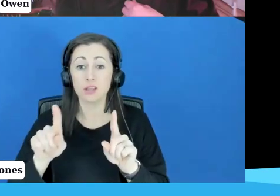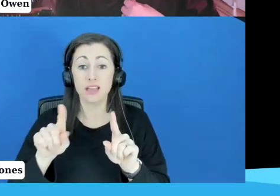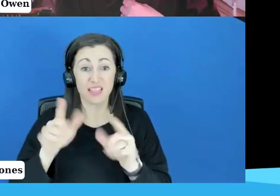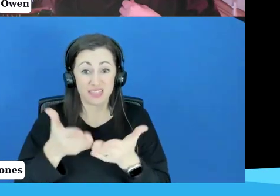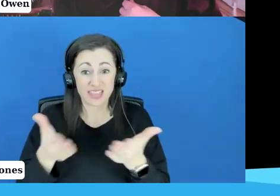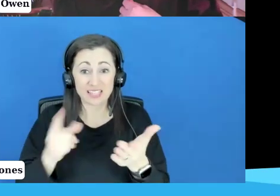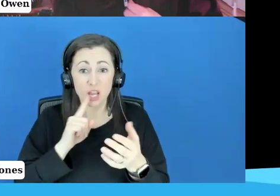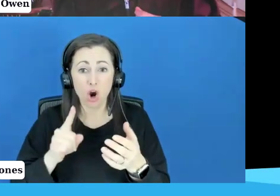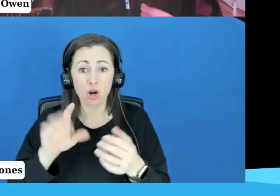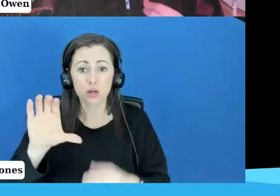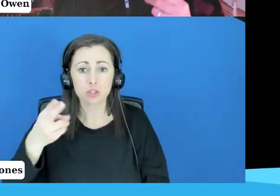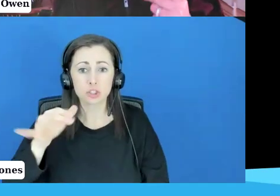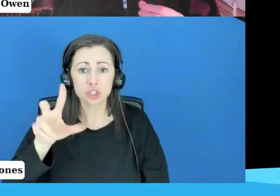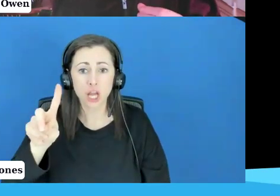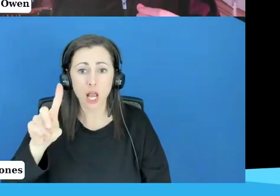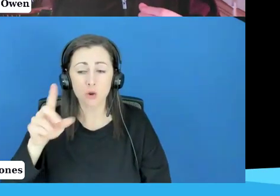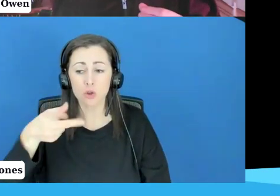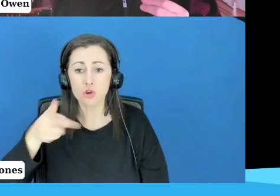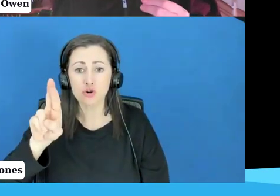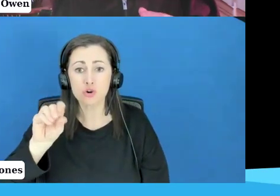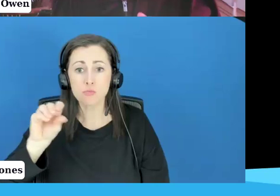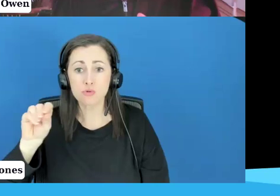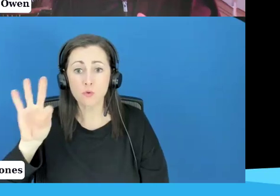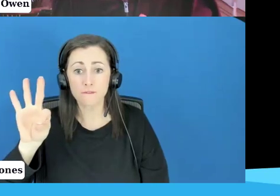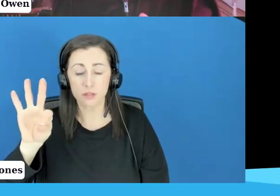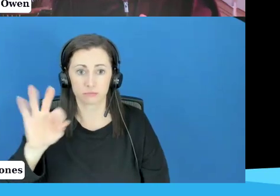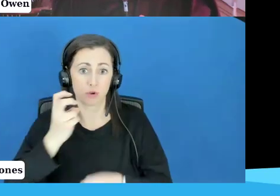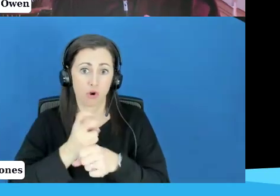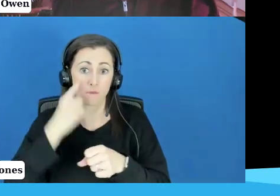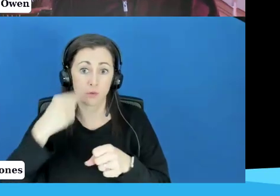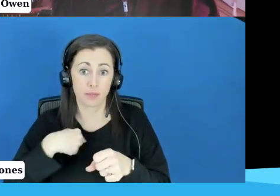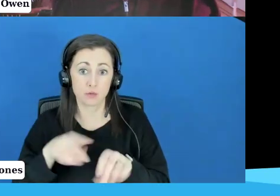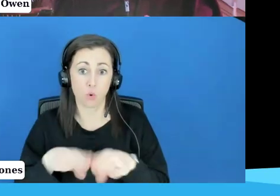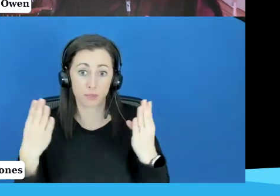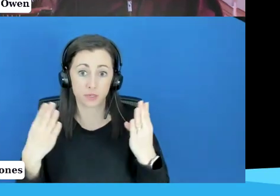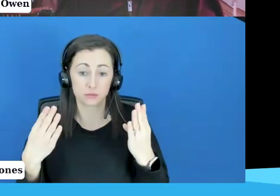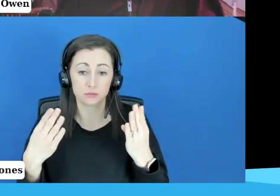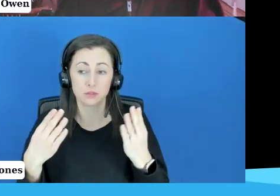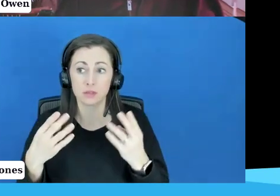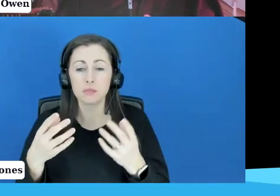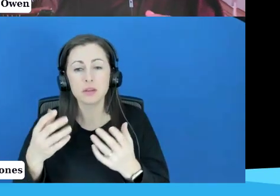but it is important and safe for them to have your house childproofed.